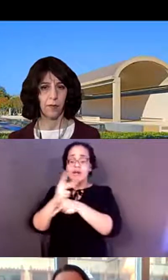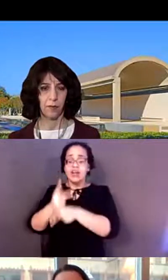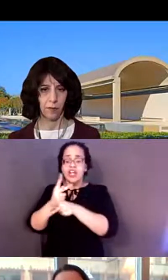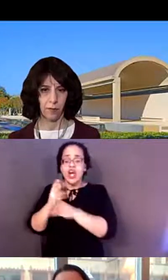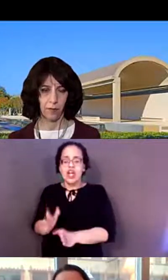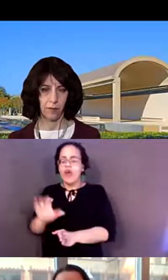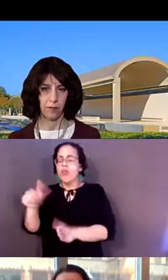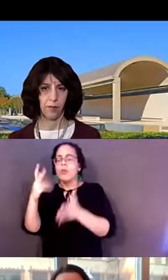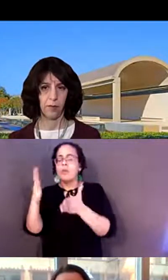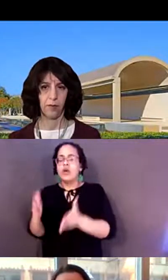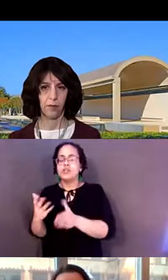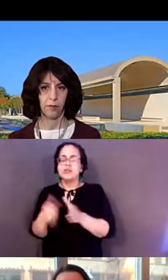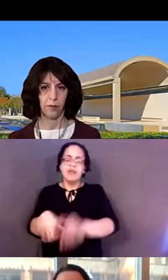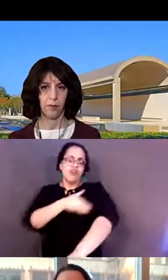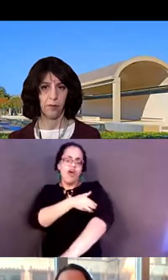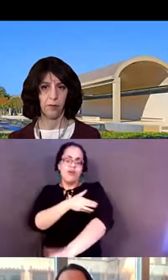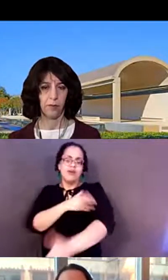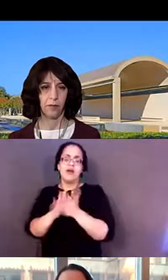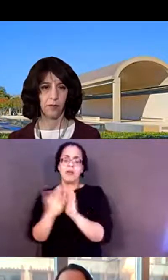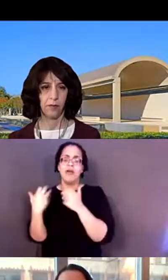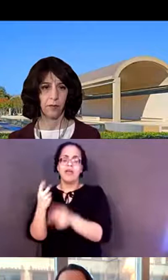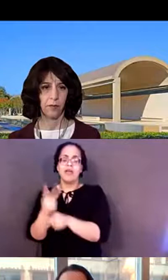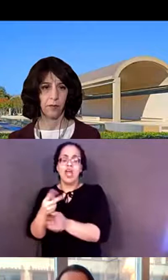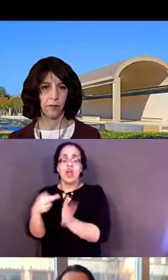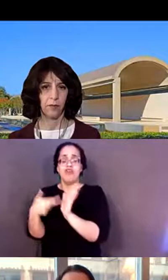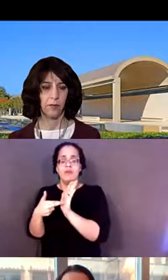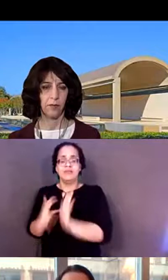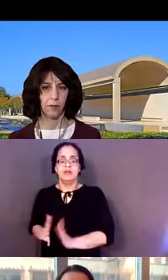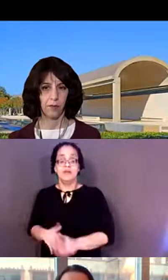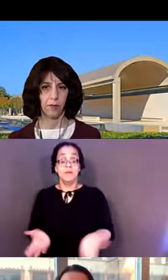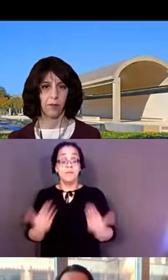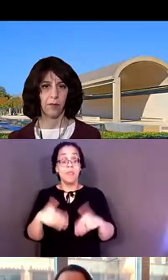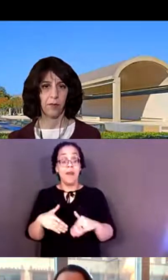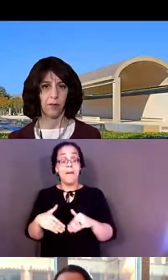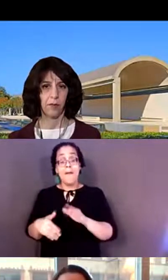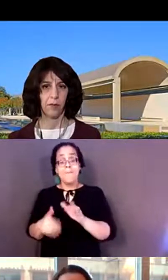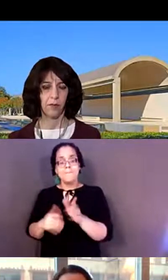health care representative. The third is personal care assistants.